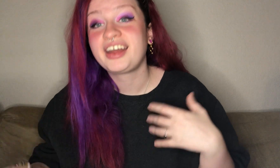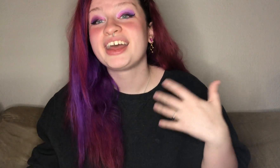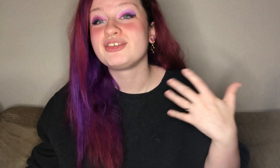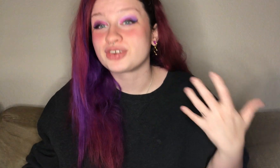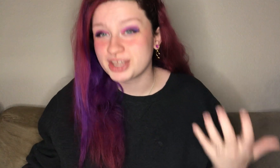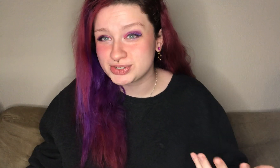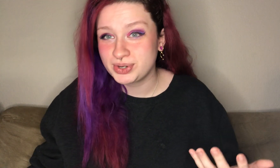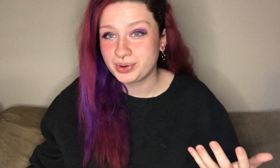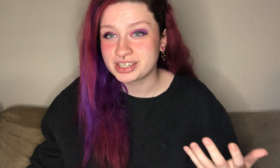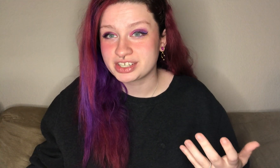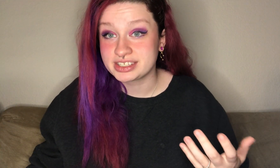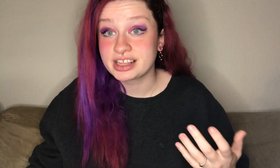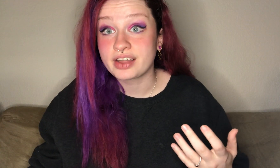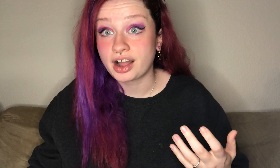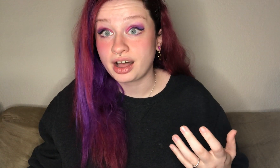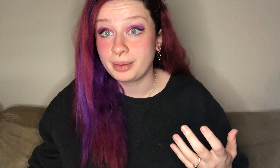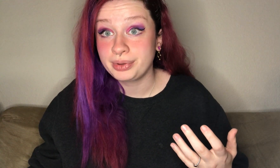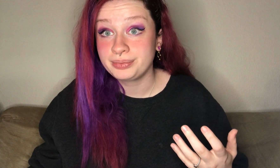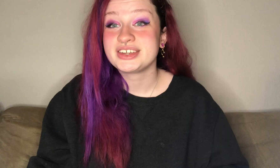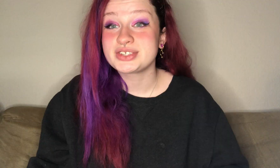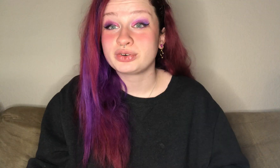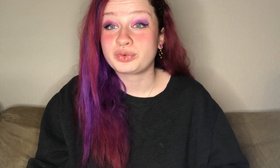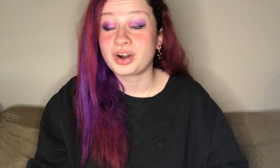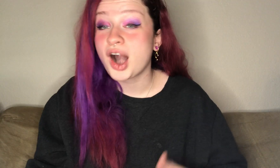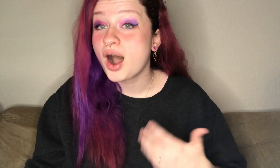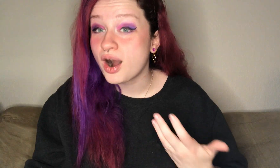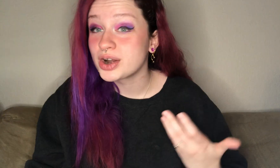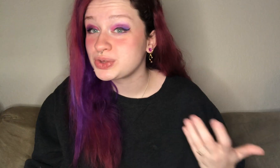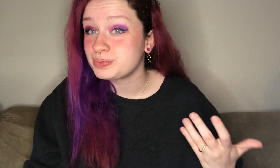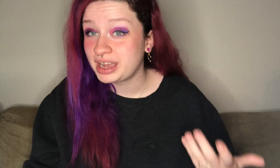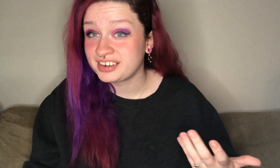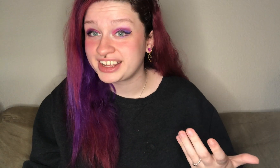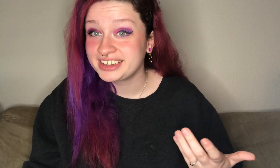and for yes or no questions they're up so for "are you married?"